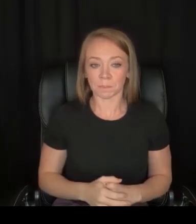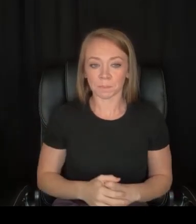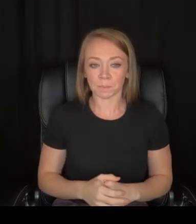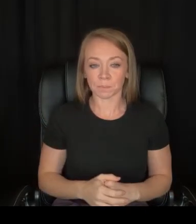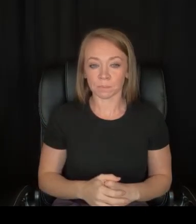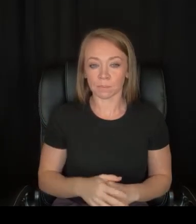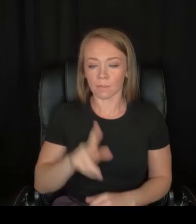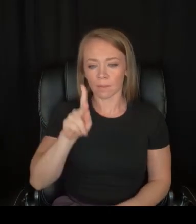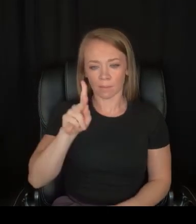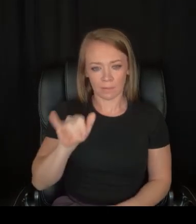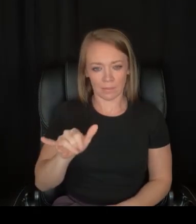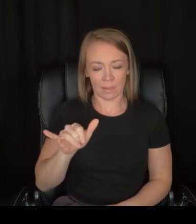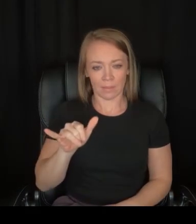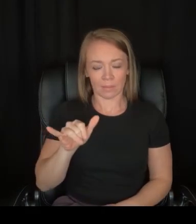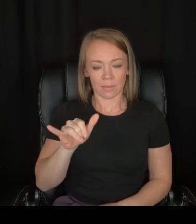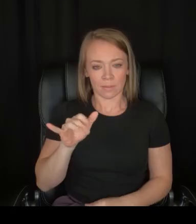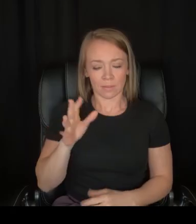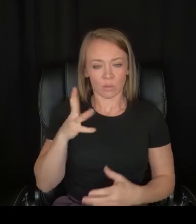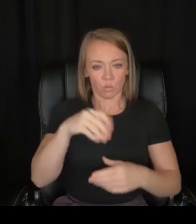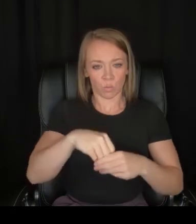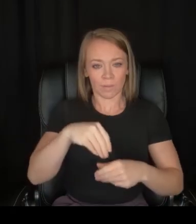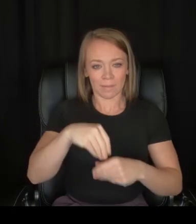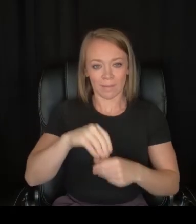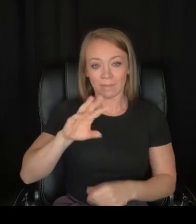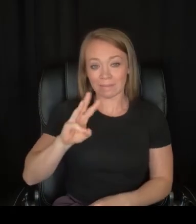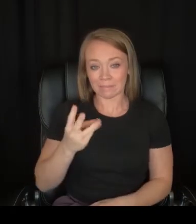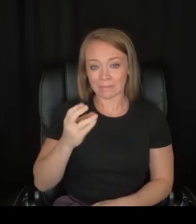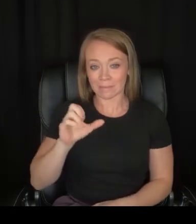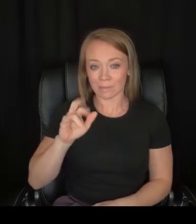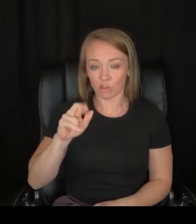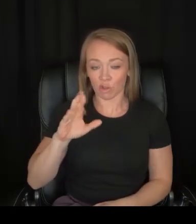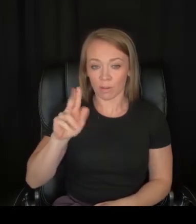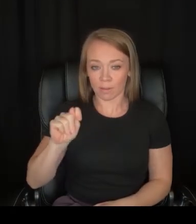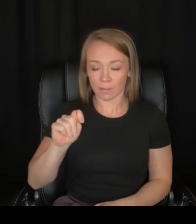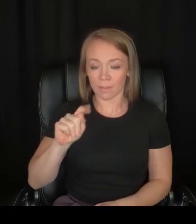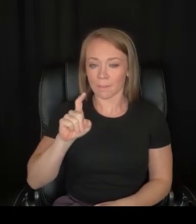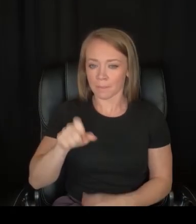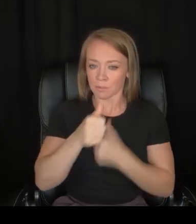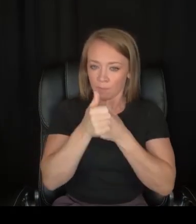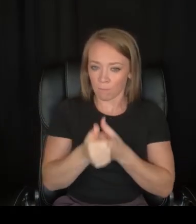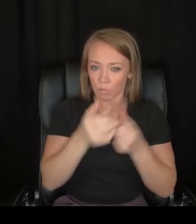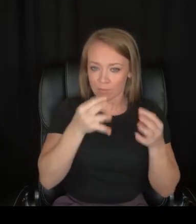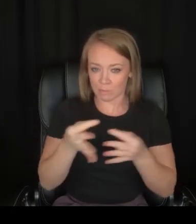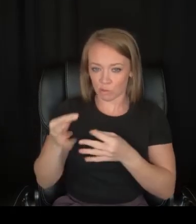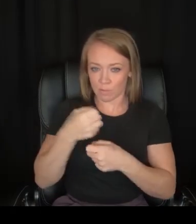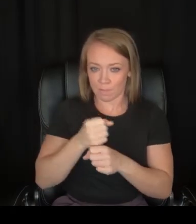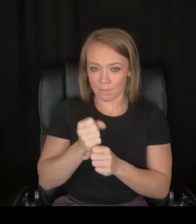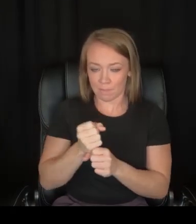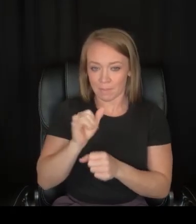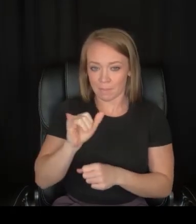Kentucky is part of the 6th Circuit and must adhere to decisions made by the 6th Circuit Court.